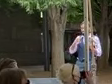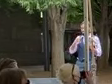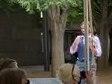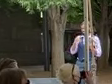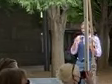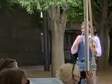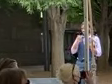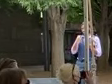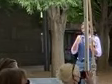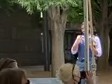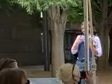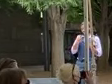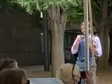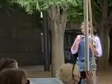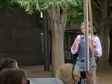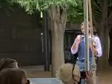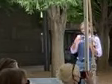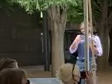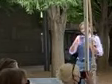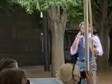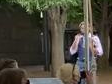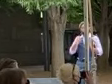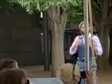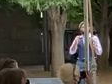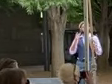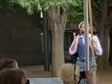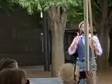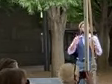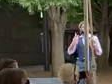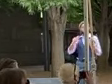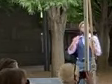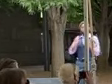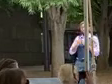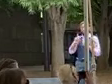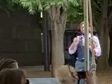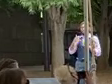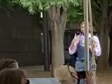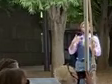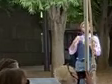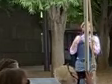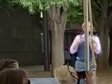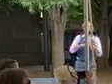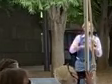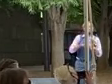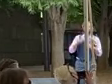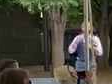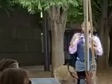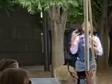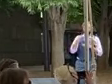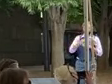Too many Americans with disabilities get drowned out by society and told no over and over again.